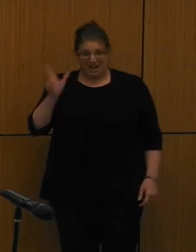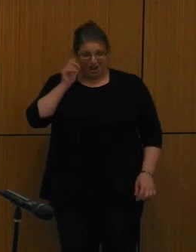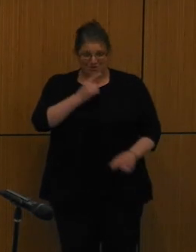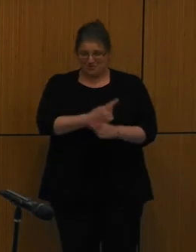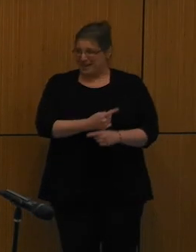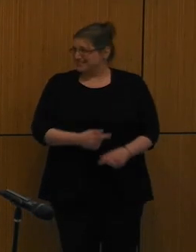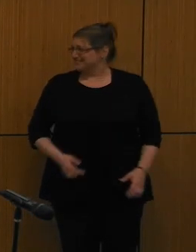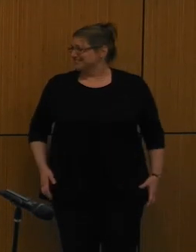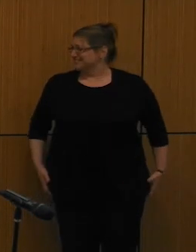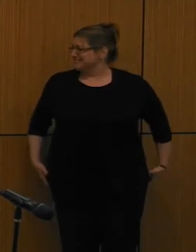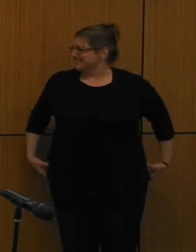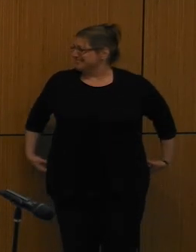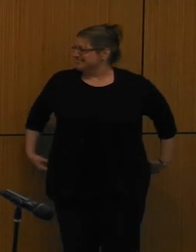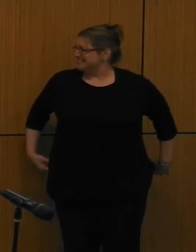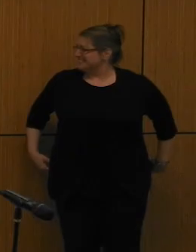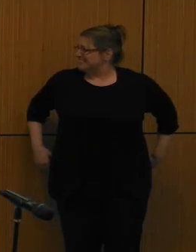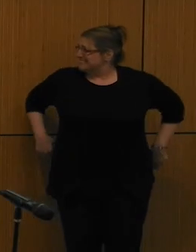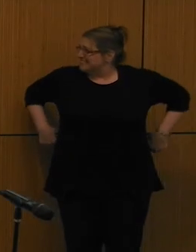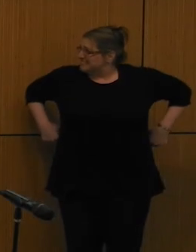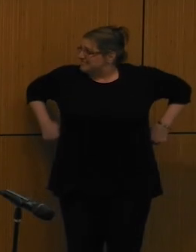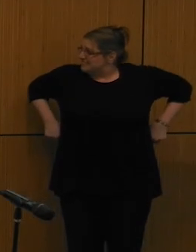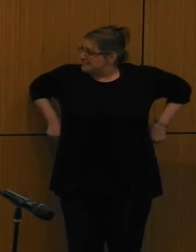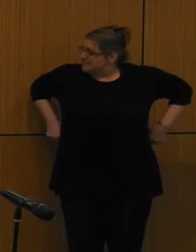There.